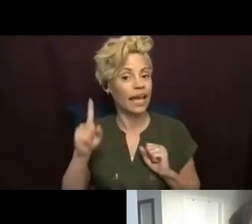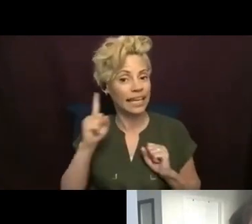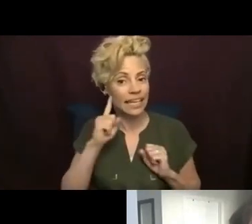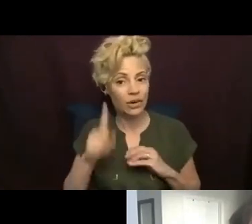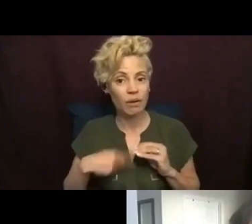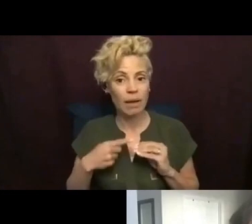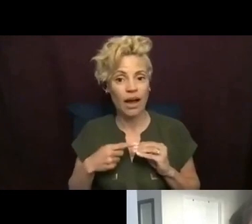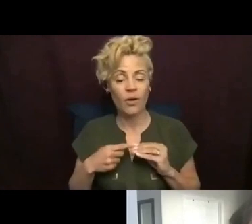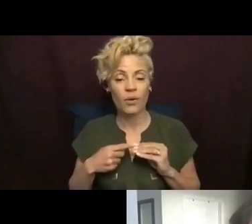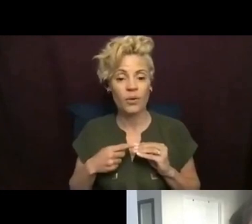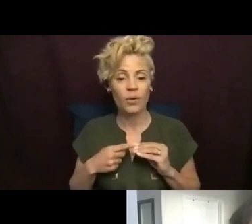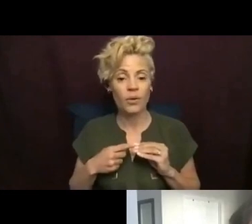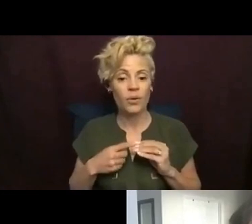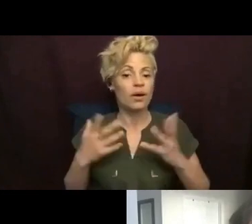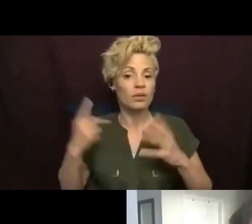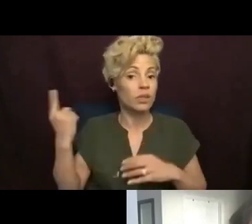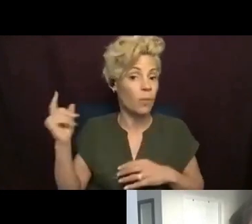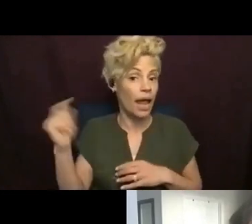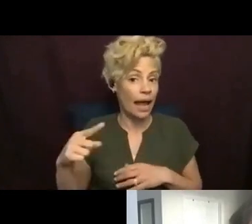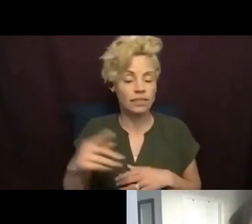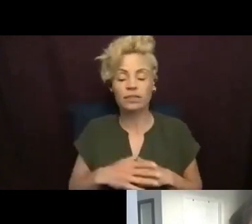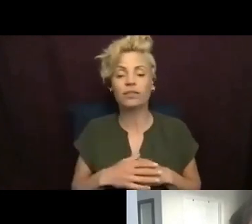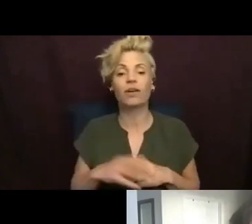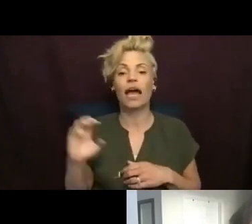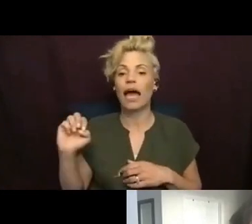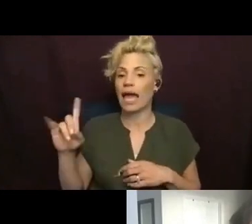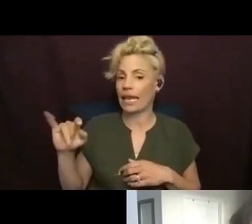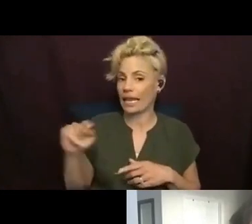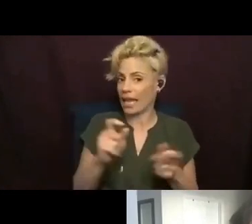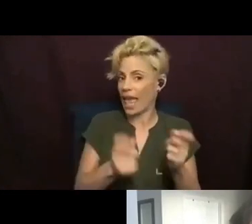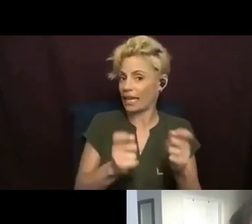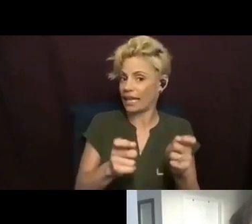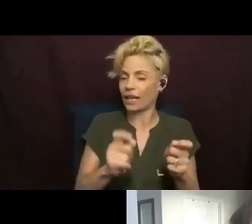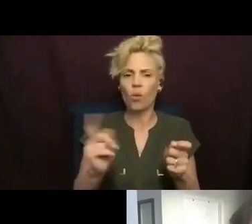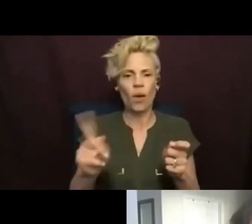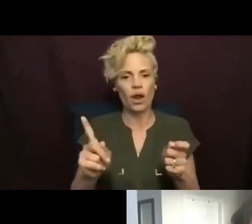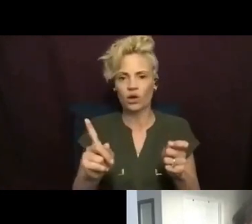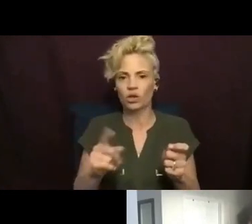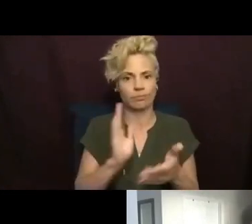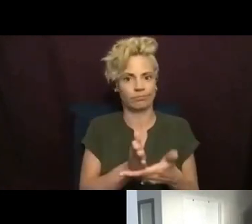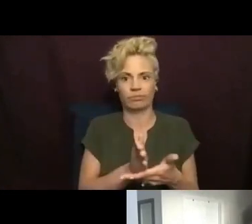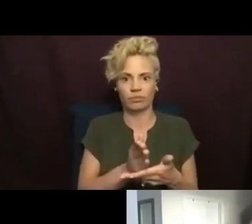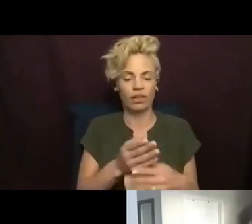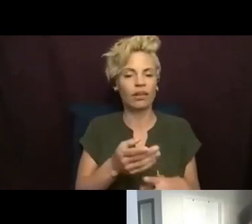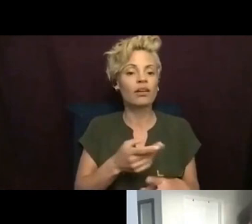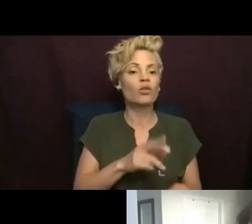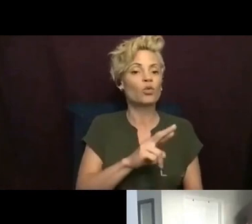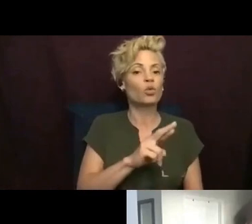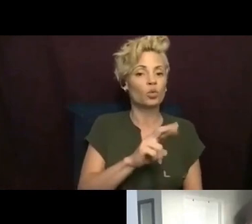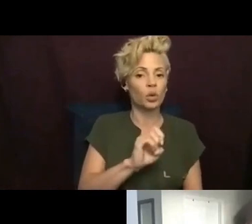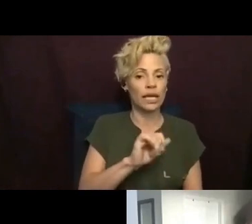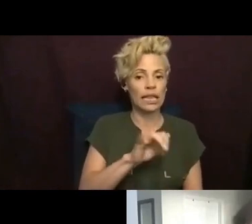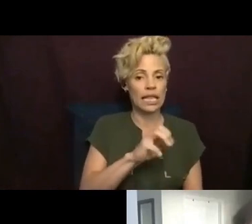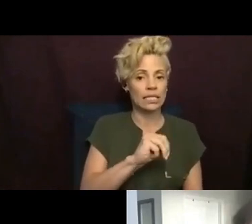somebody asked, "When editing, where do you draw the line between the realism of your disabled experience